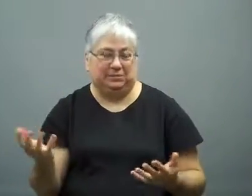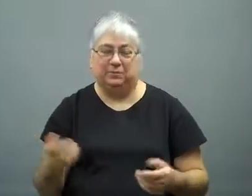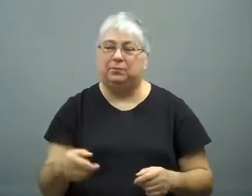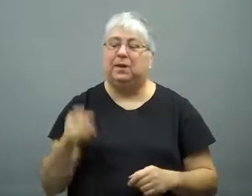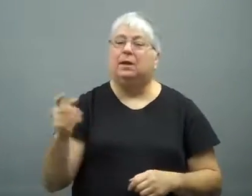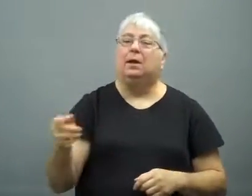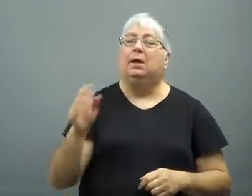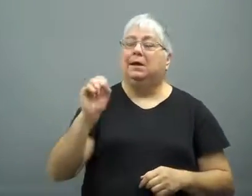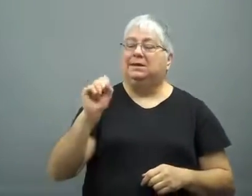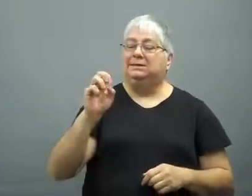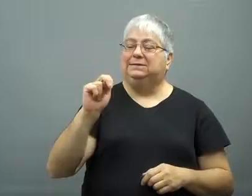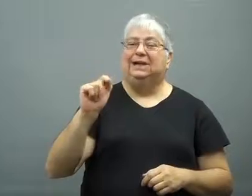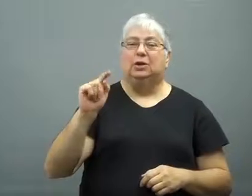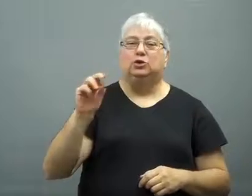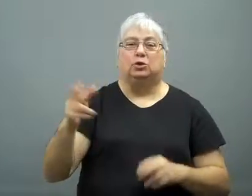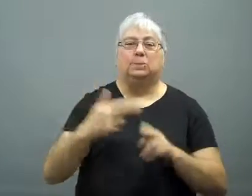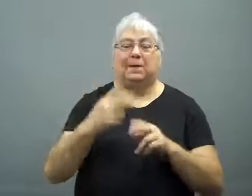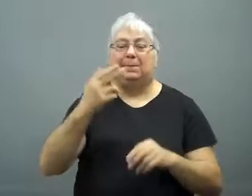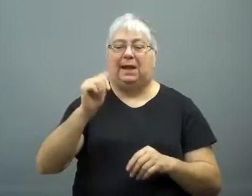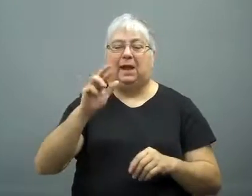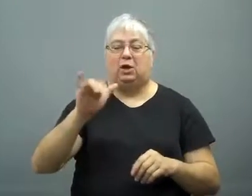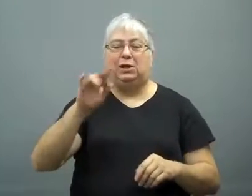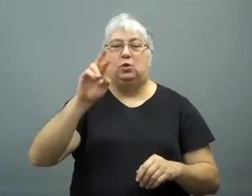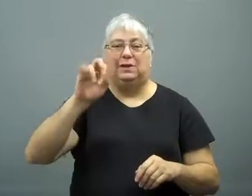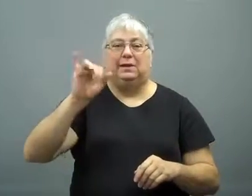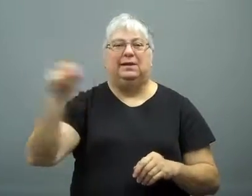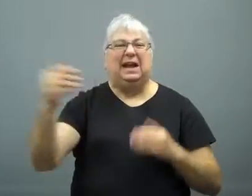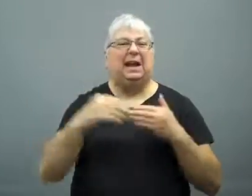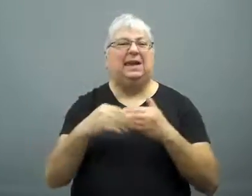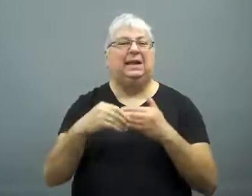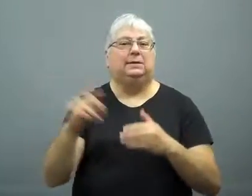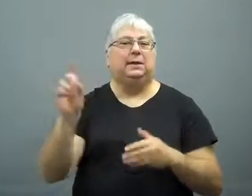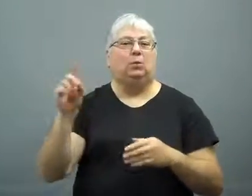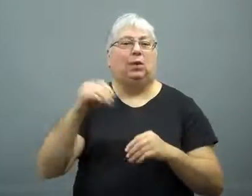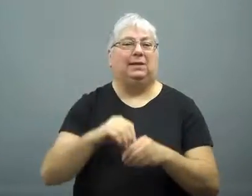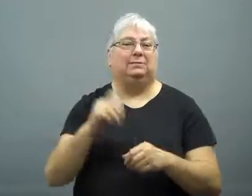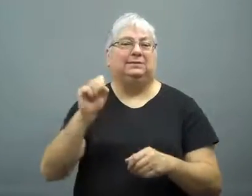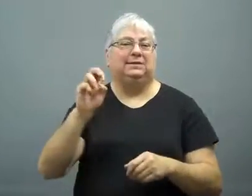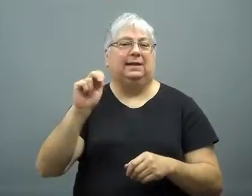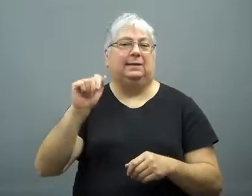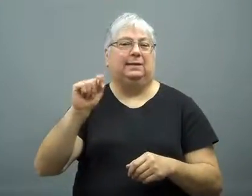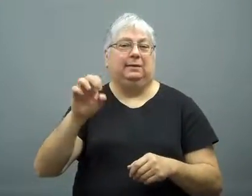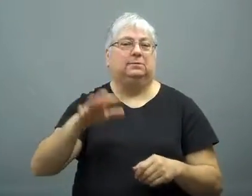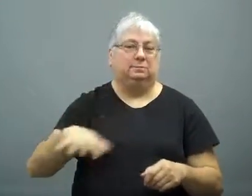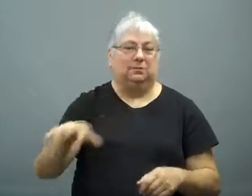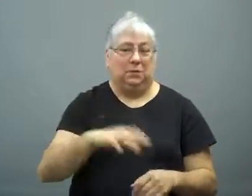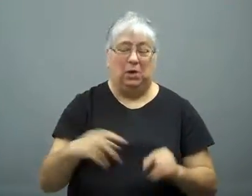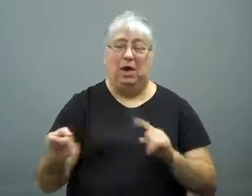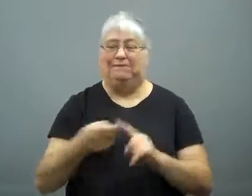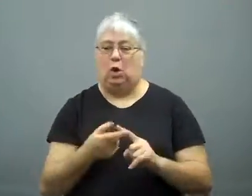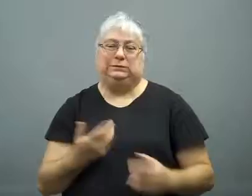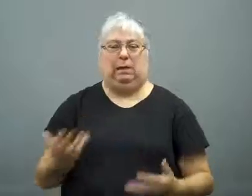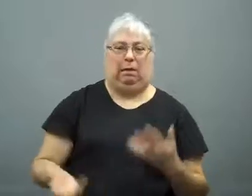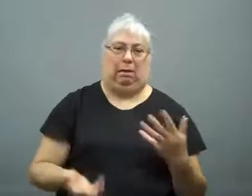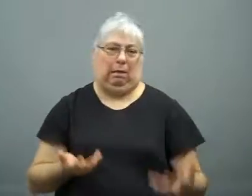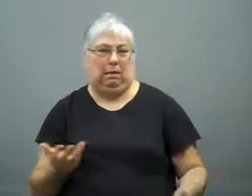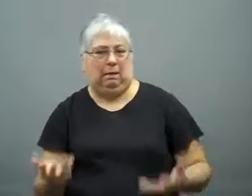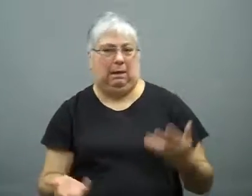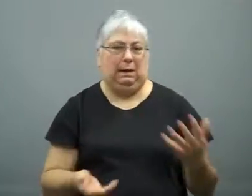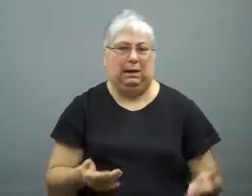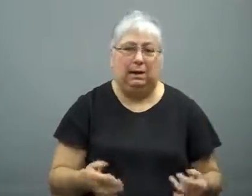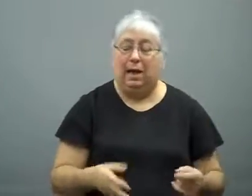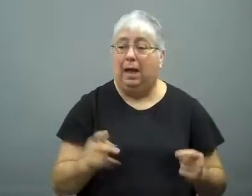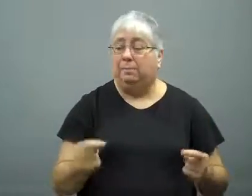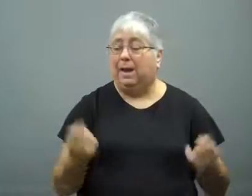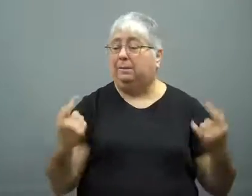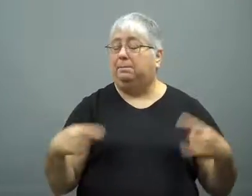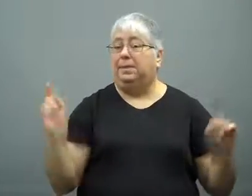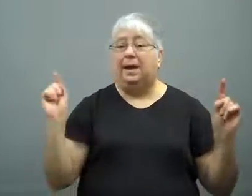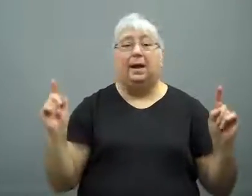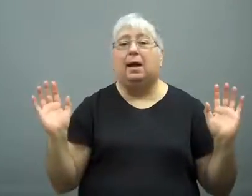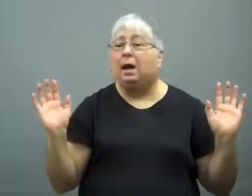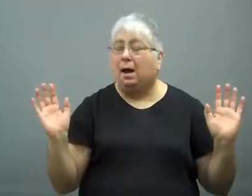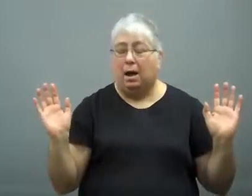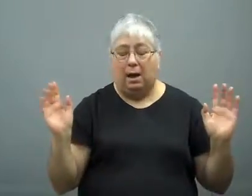Senate Majority Leader Harry Reid at first didn't want to push it.